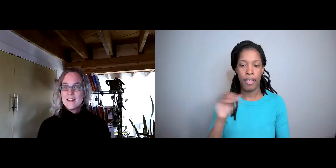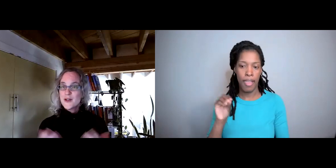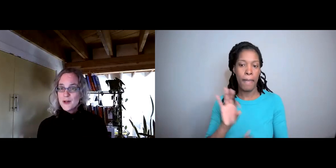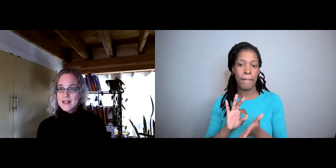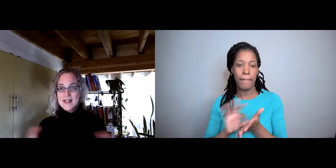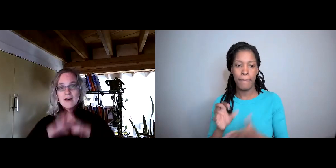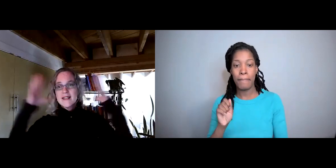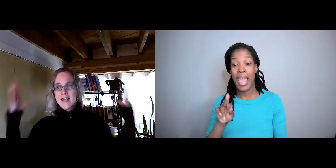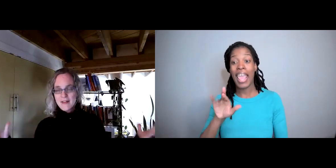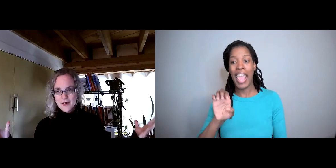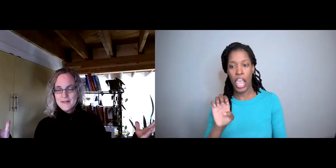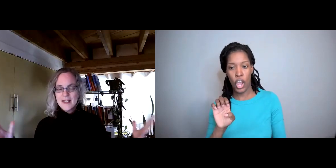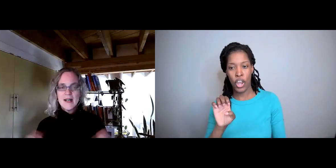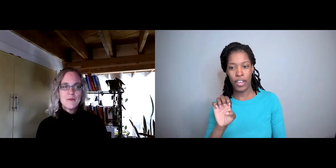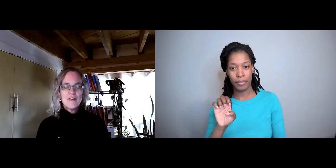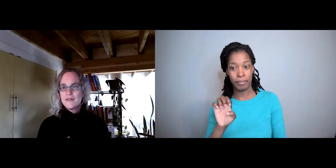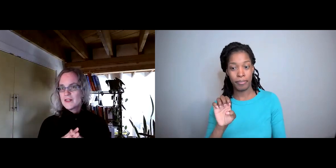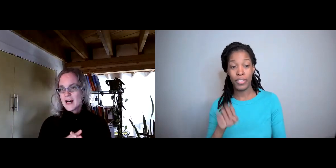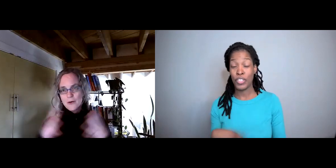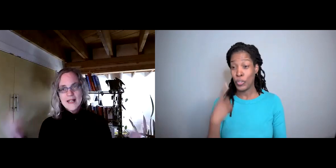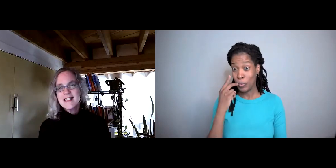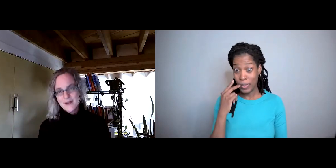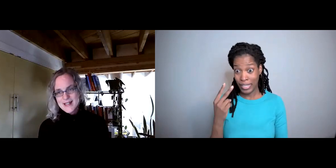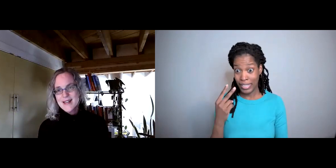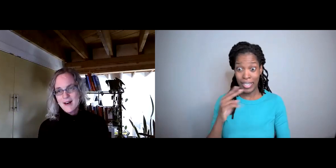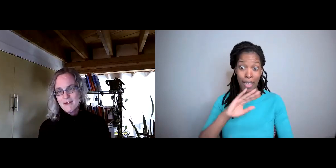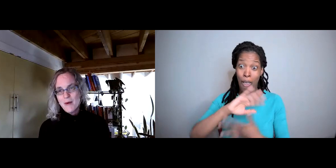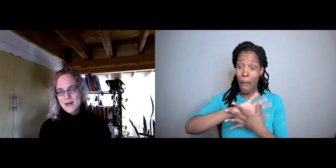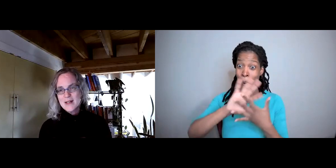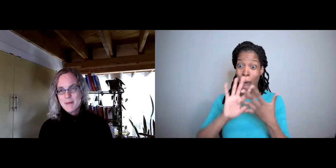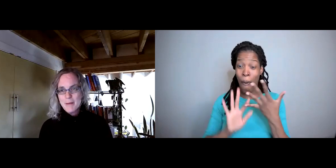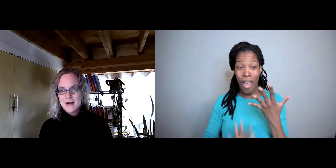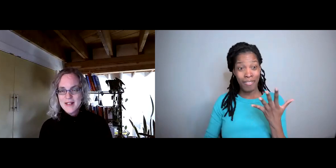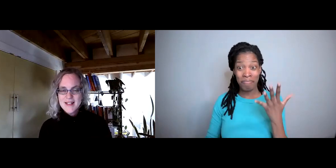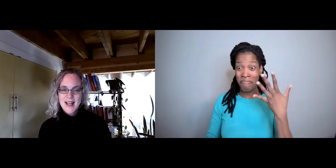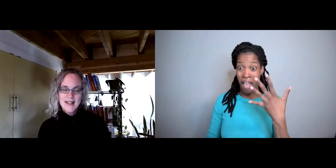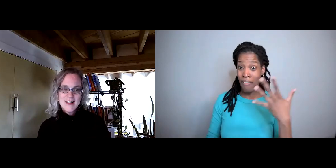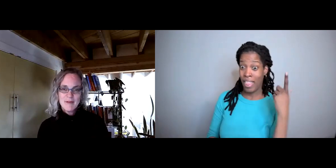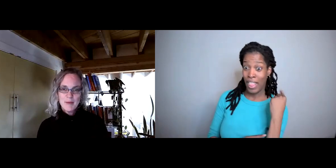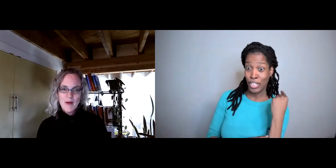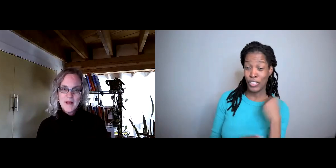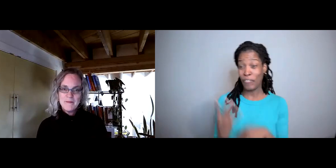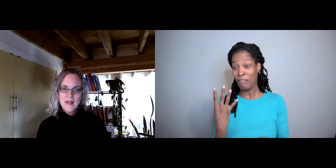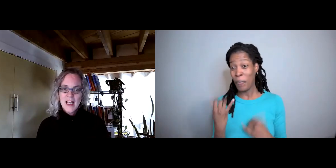So you can see all together, we've got quite a series of webinars about benefits and self-employment. At the end of this webinar